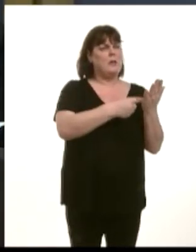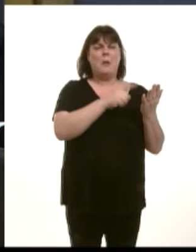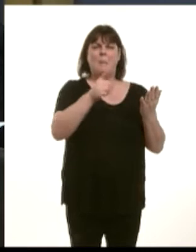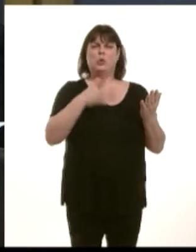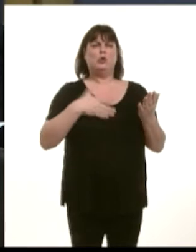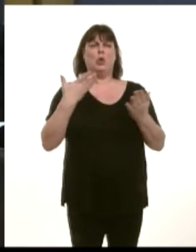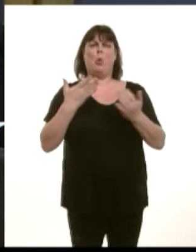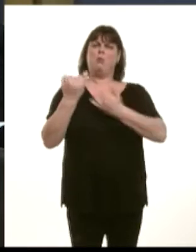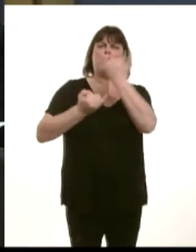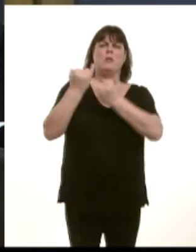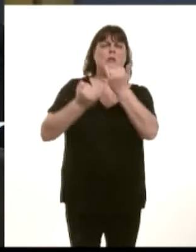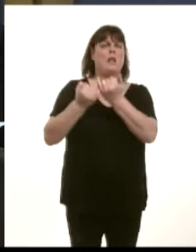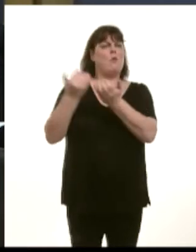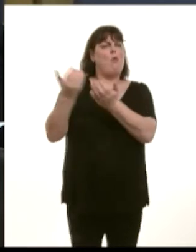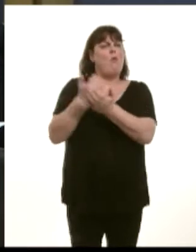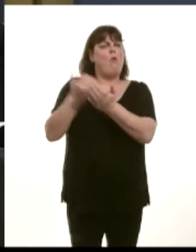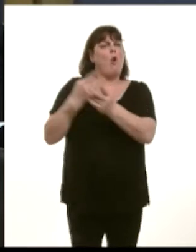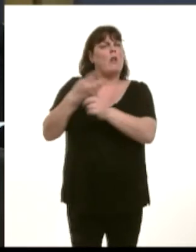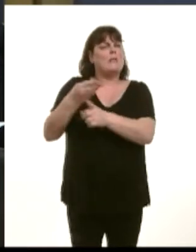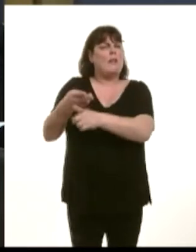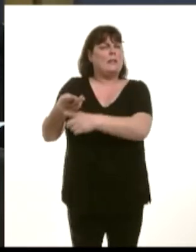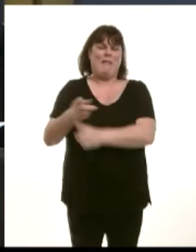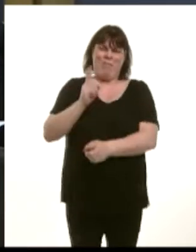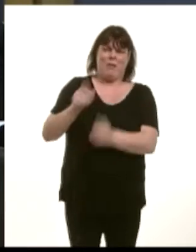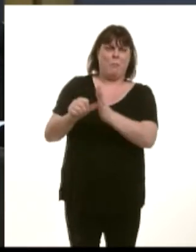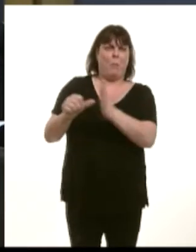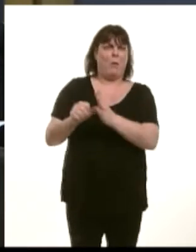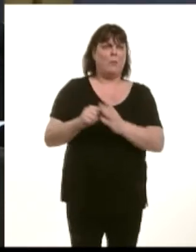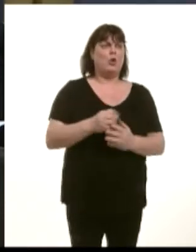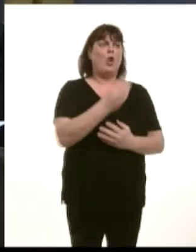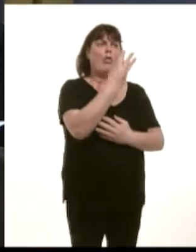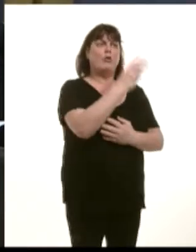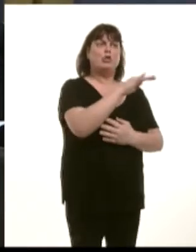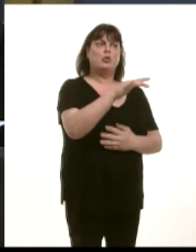is the heart of the very problem. One in three children in Wales lives in poverty.